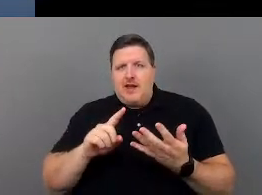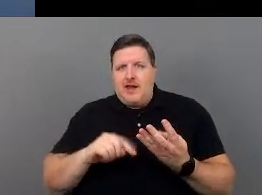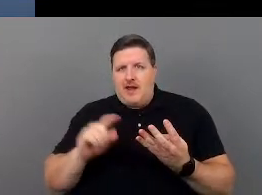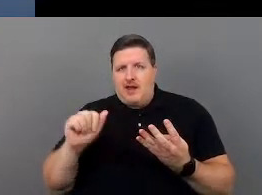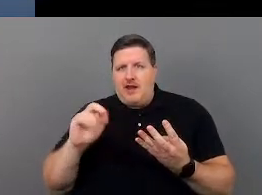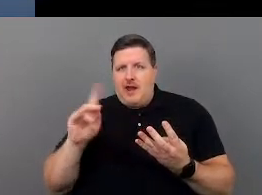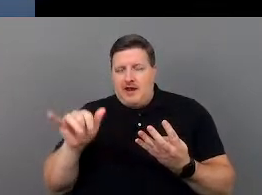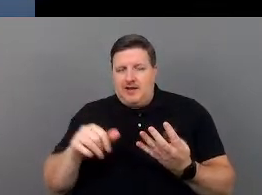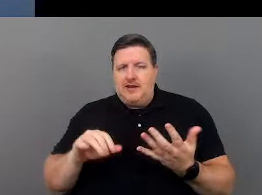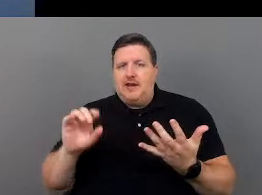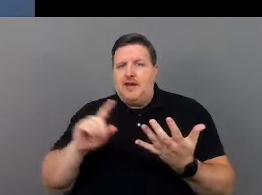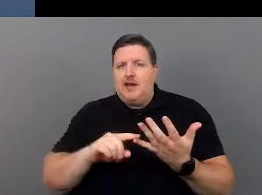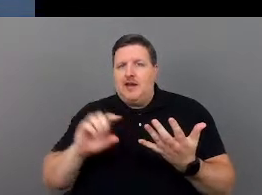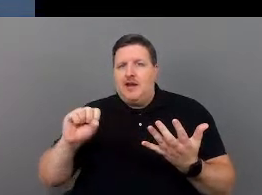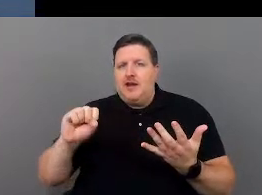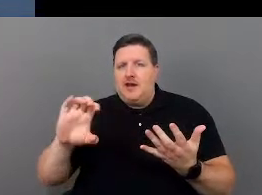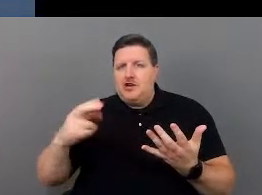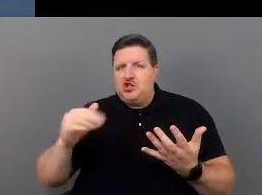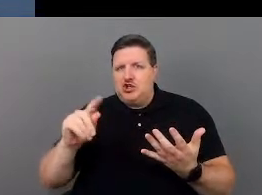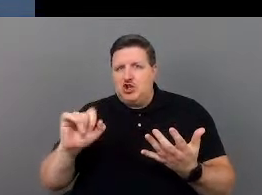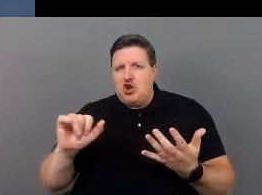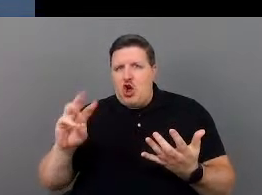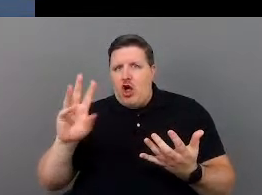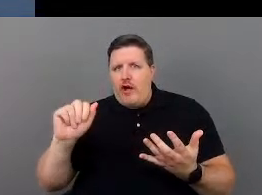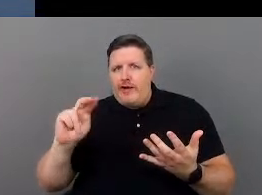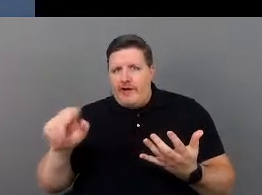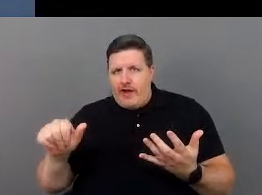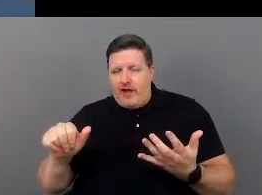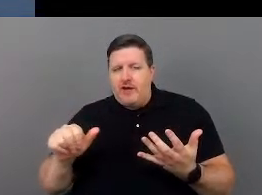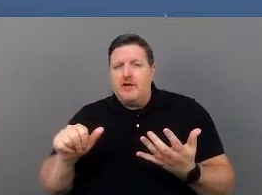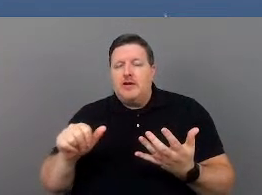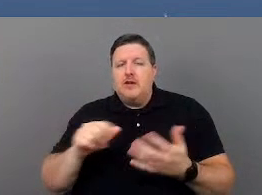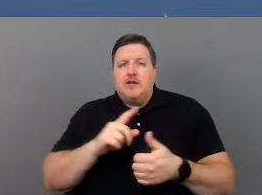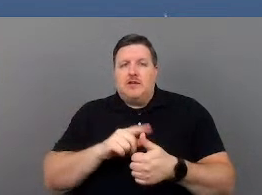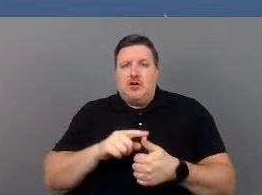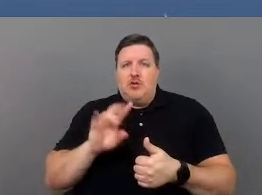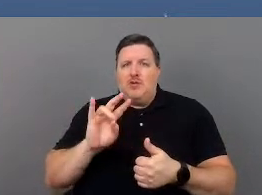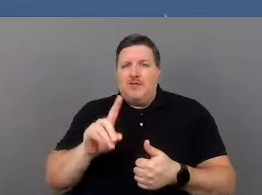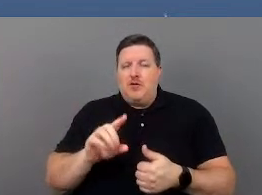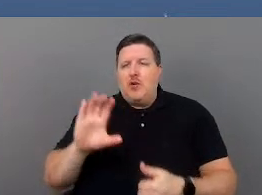≫ HEY, MY NAME IS CAT AND I CURRENTLY LIVE IN WARD 3. I VOLUNTEER AND I USED TO LIVE IN NORTH MINNEAPOLIS.